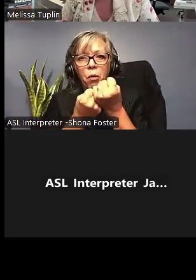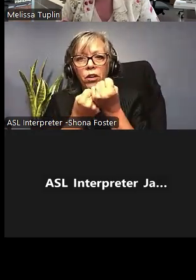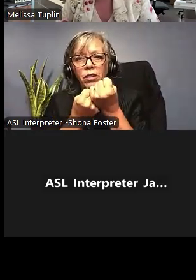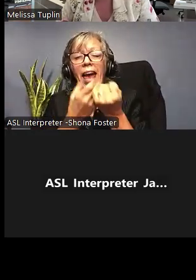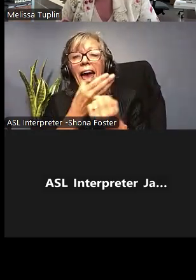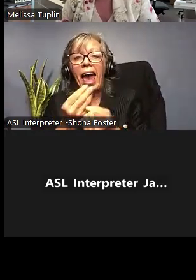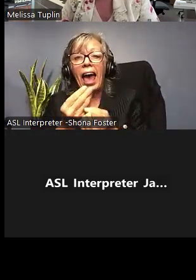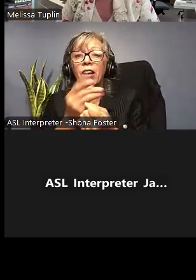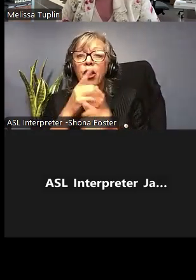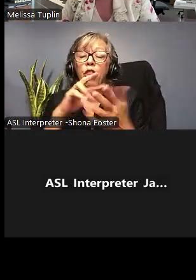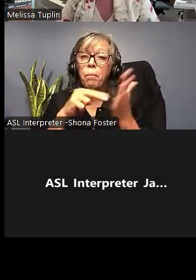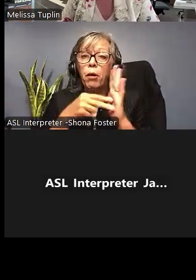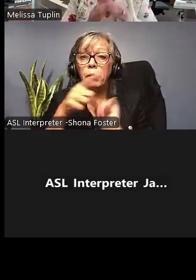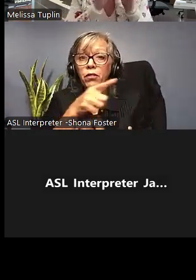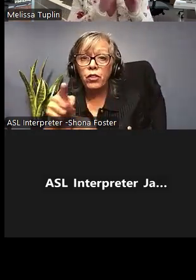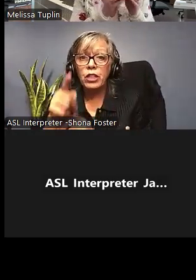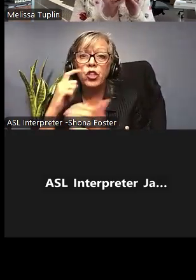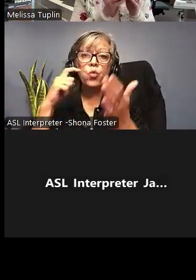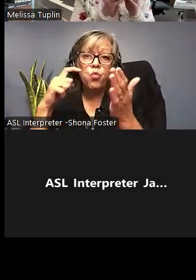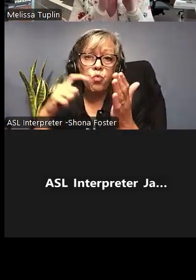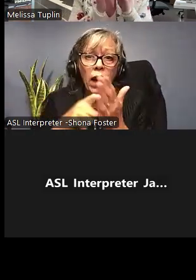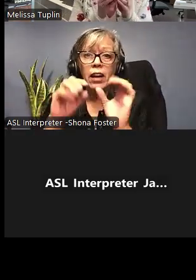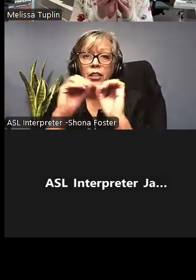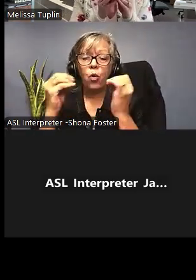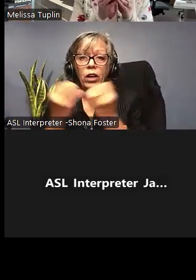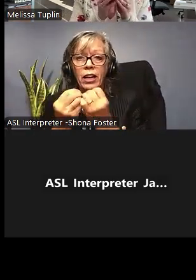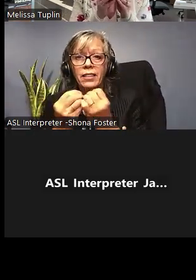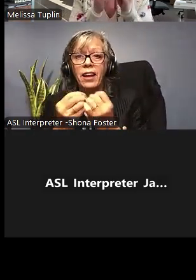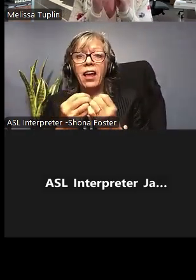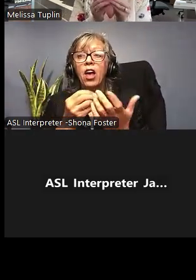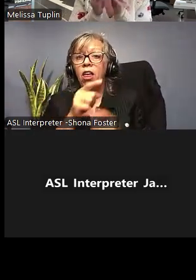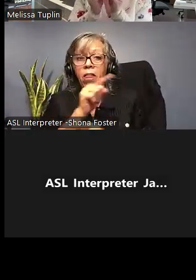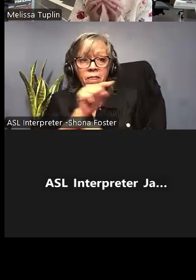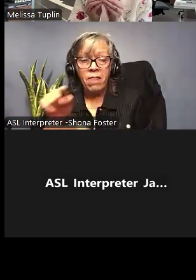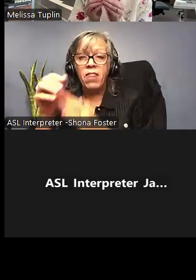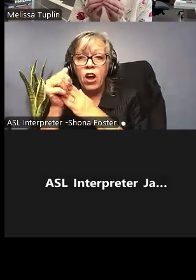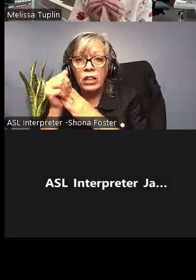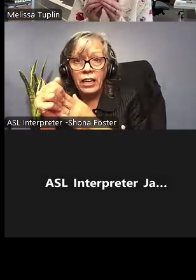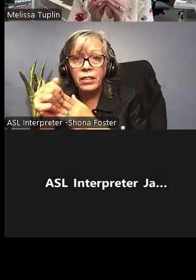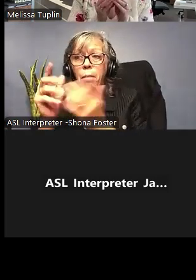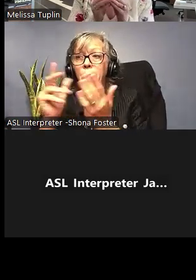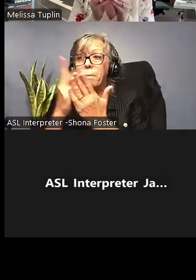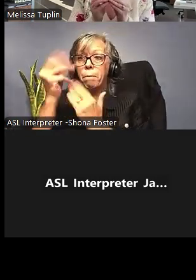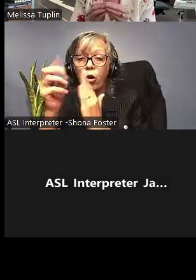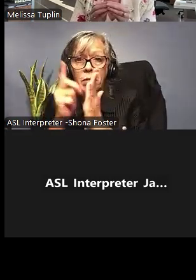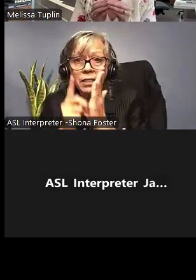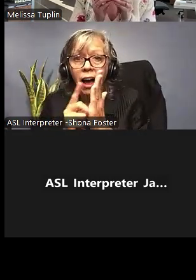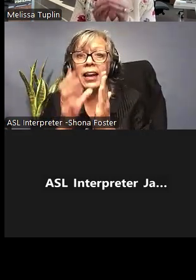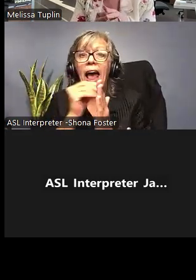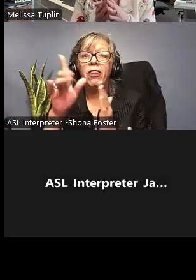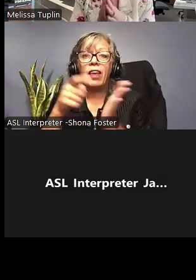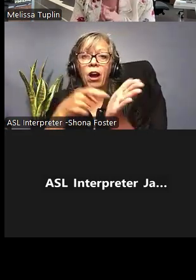recognize organizations whose leadership, program design and mandate are specifically and actively